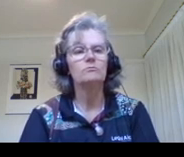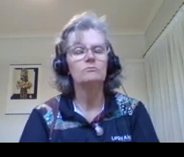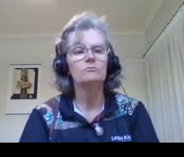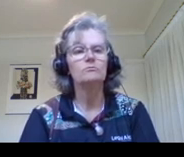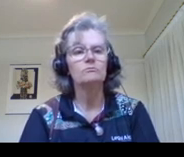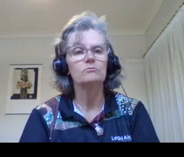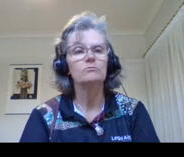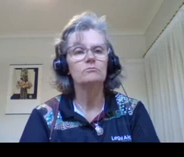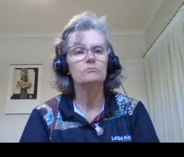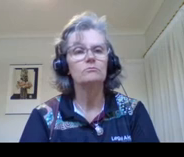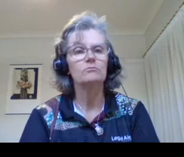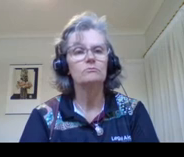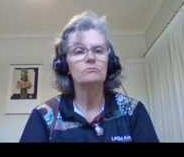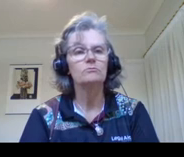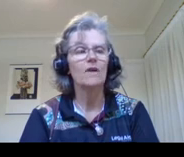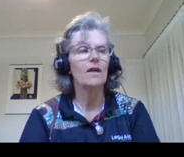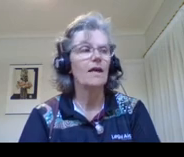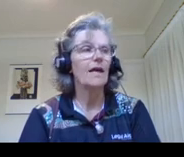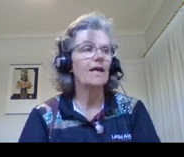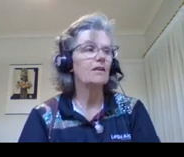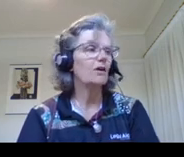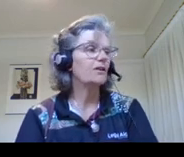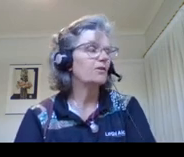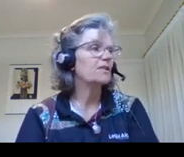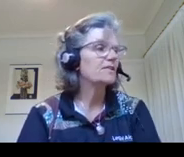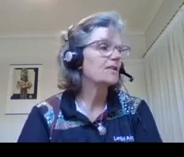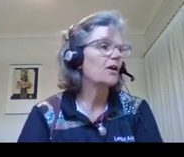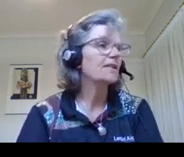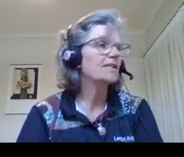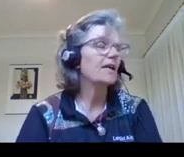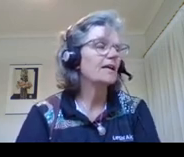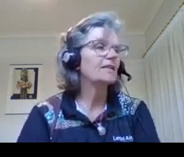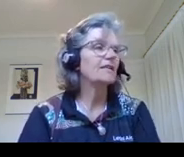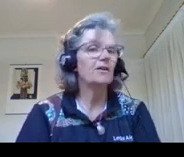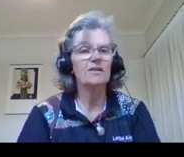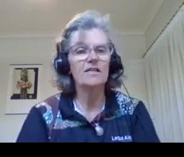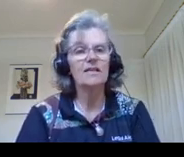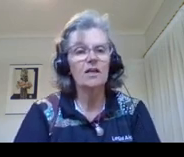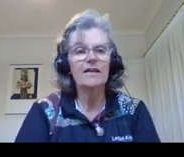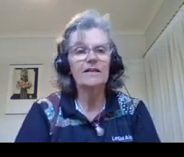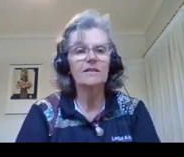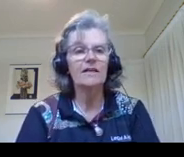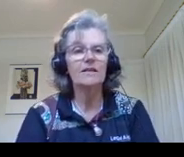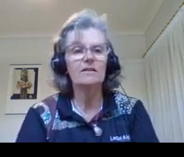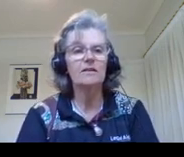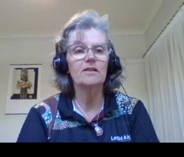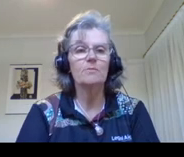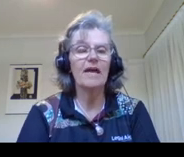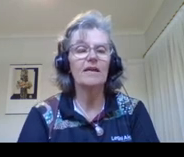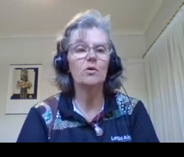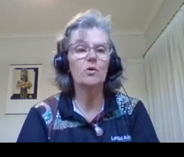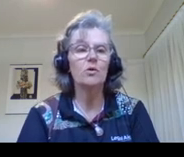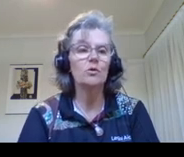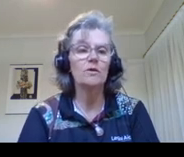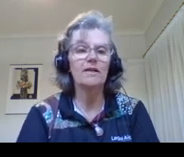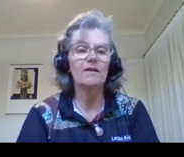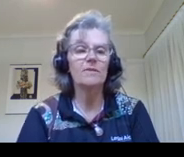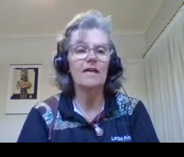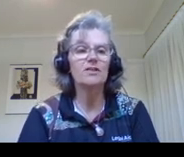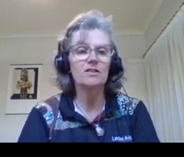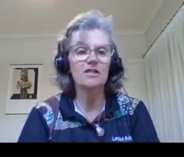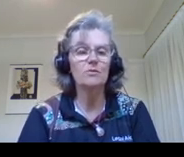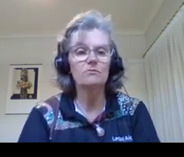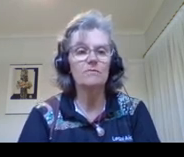victims of scam and like on this slide Lydia it's unlikely that a bank or a government agency would